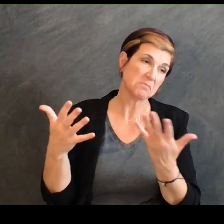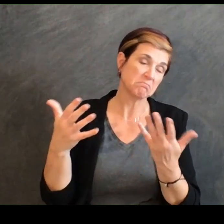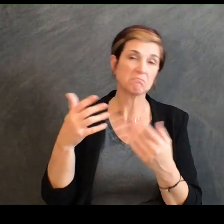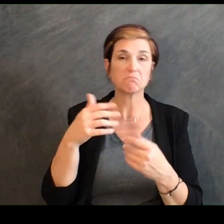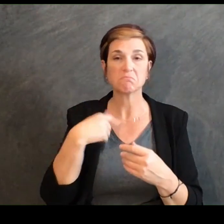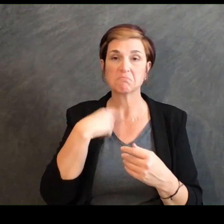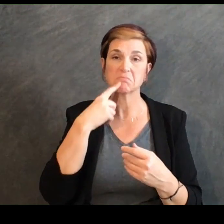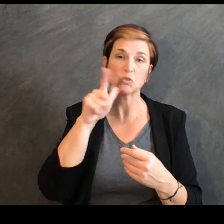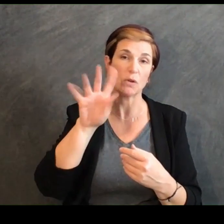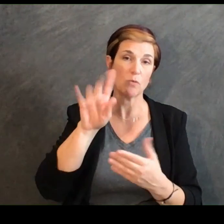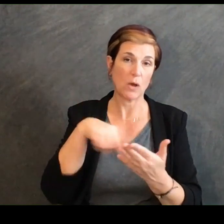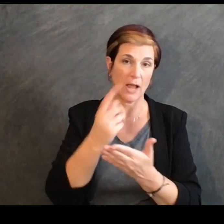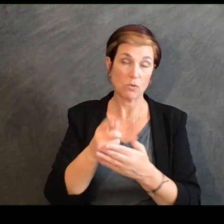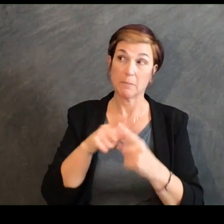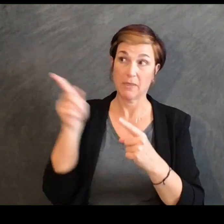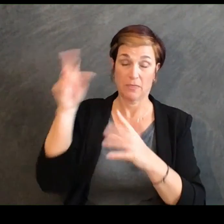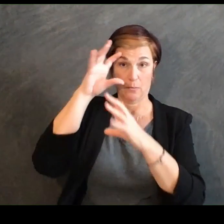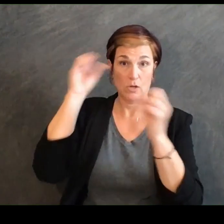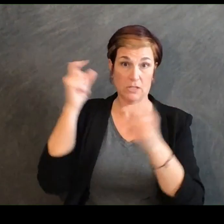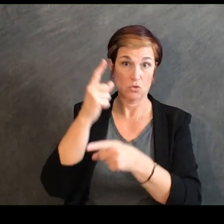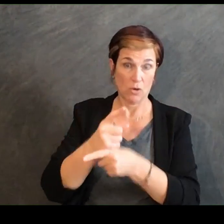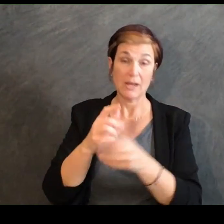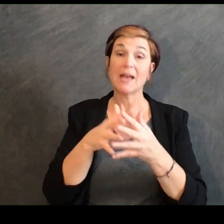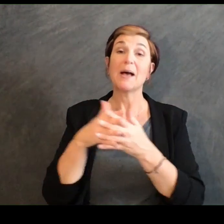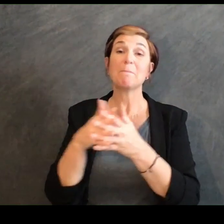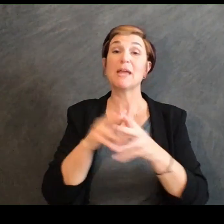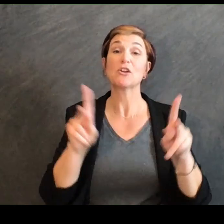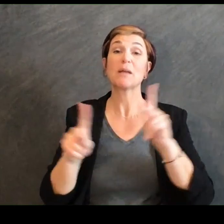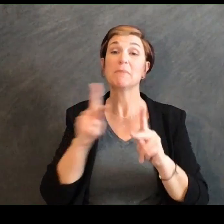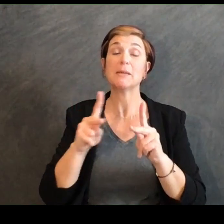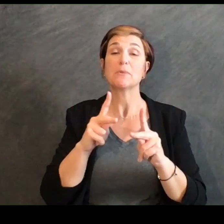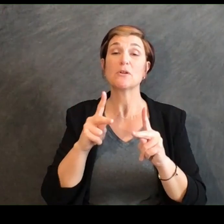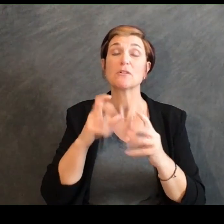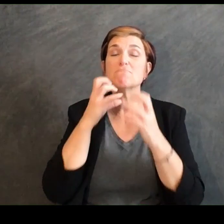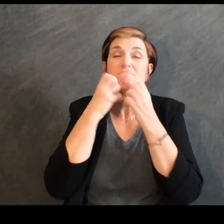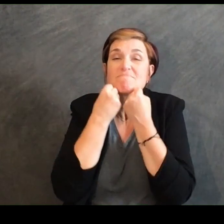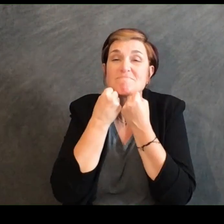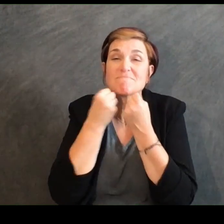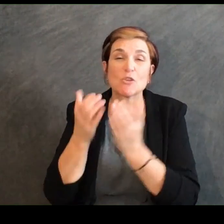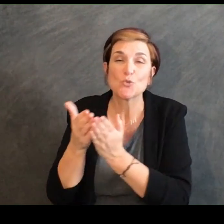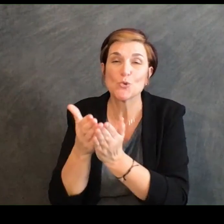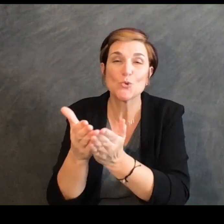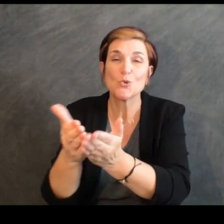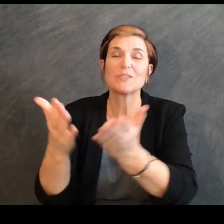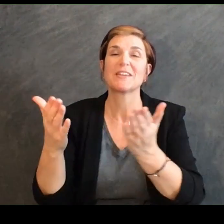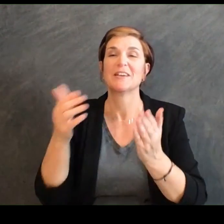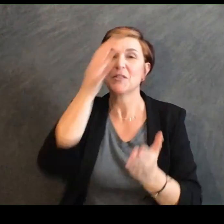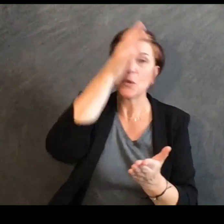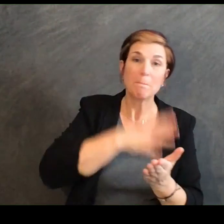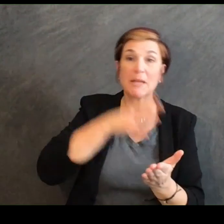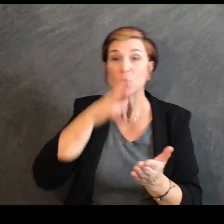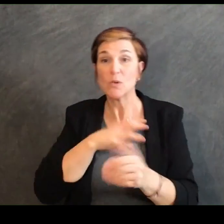president said the American people cherish our cruise line industry men and women who work on the ships men and women who work on the shore all the